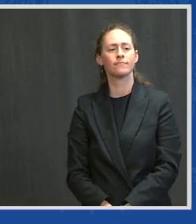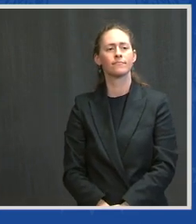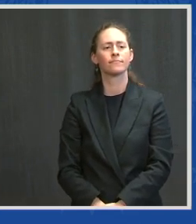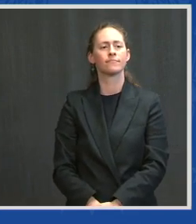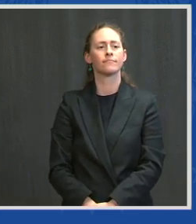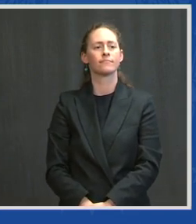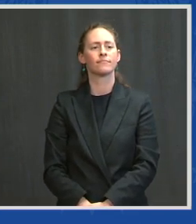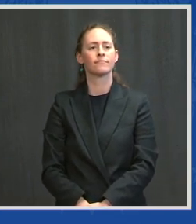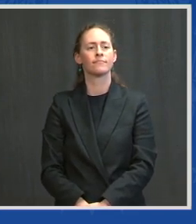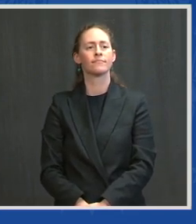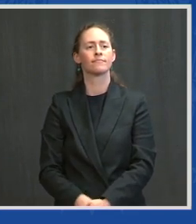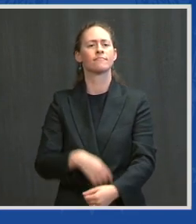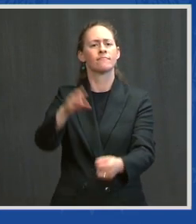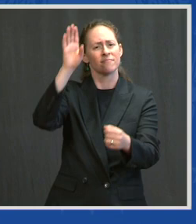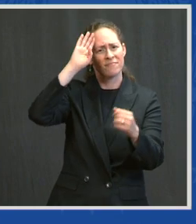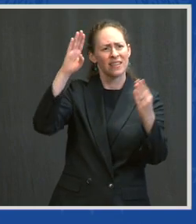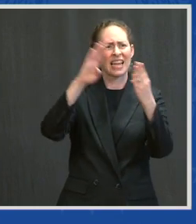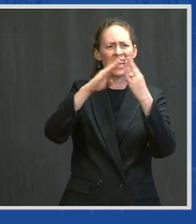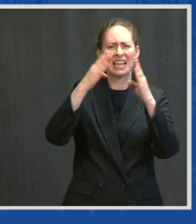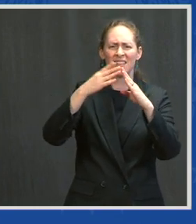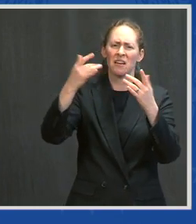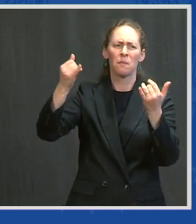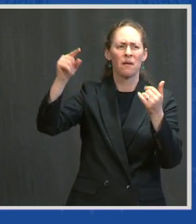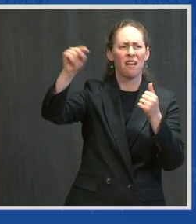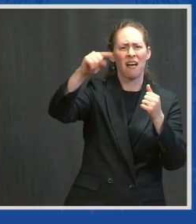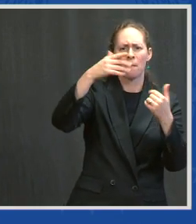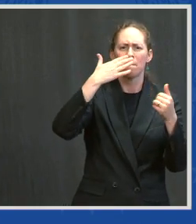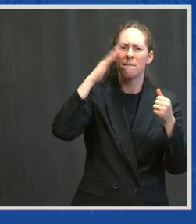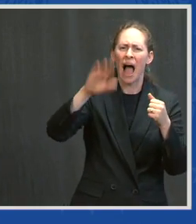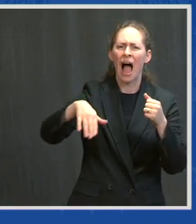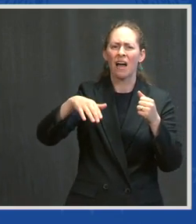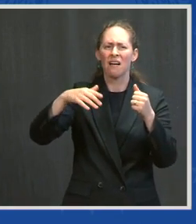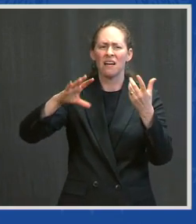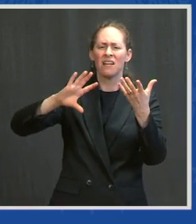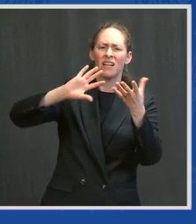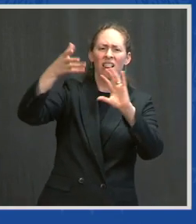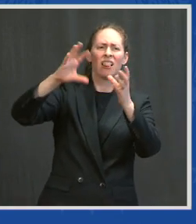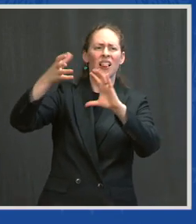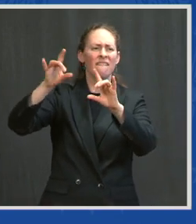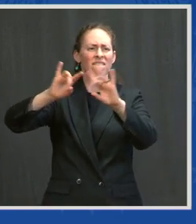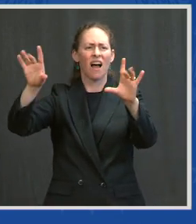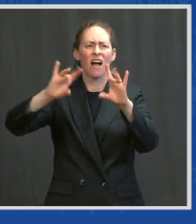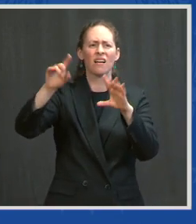to hire police officers needed for community policing and to pay their overtime.